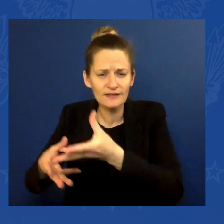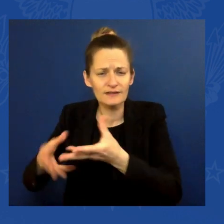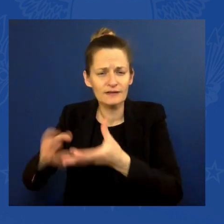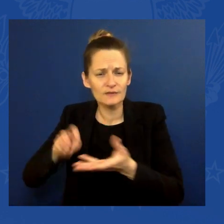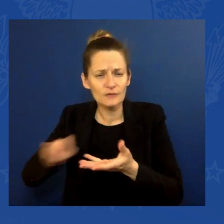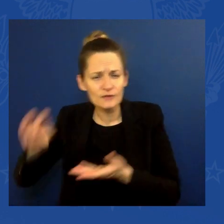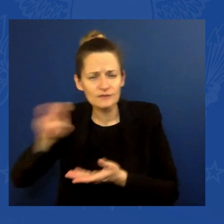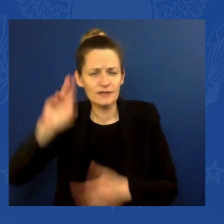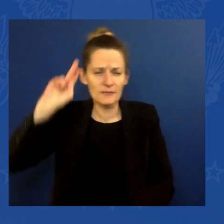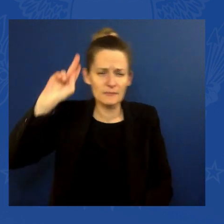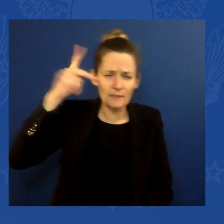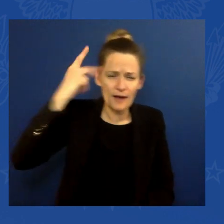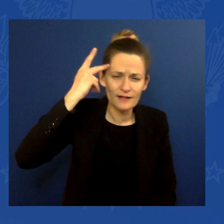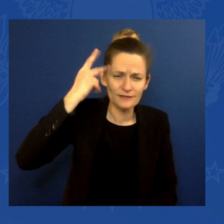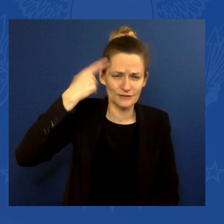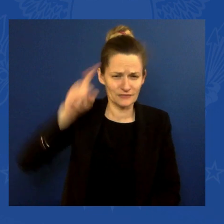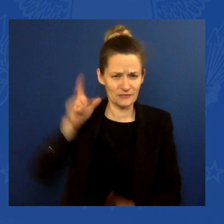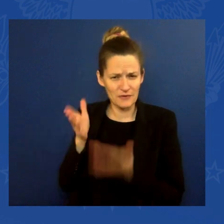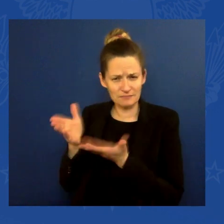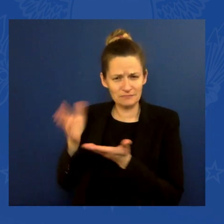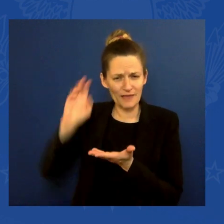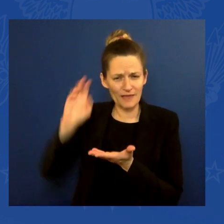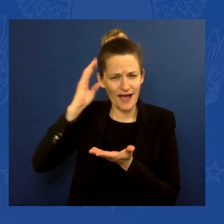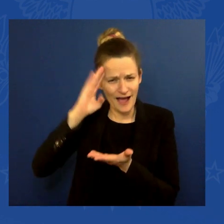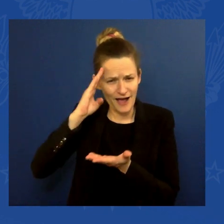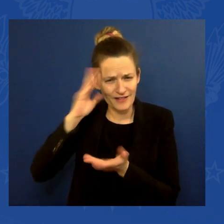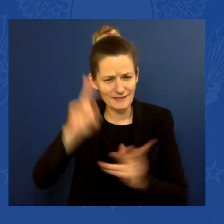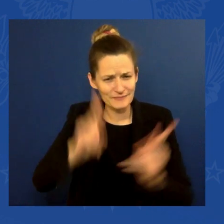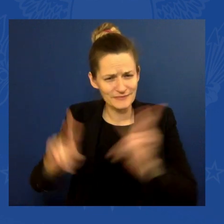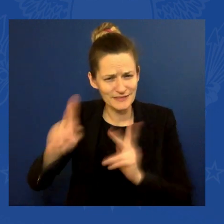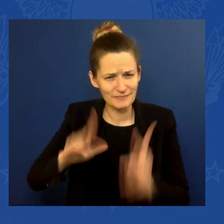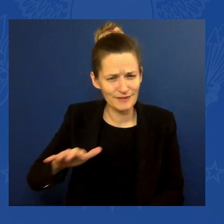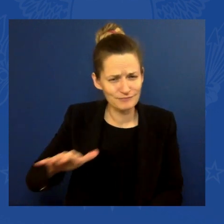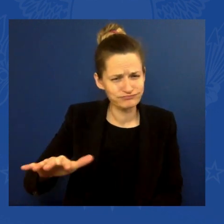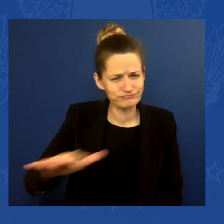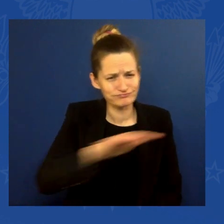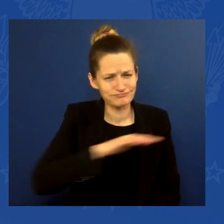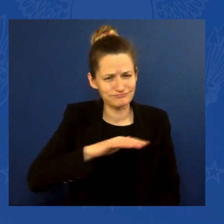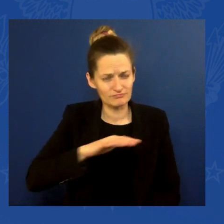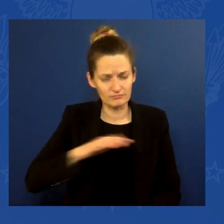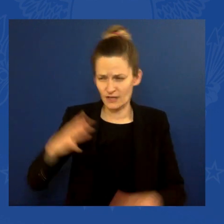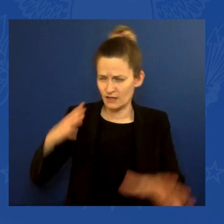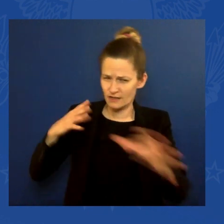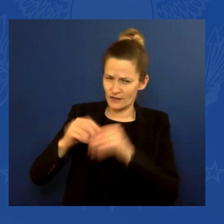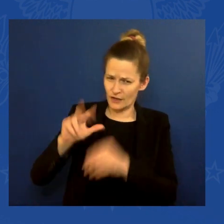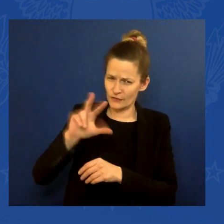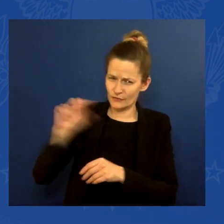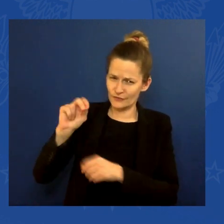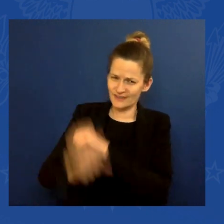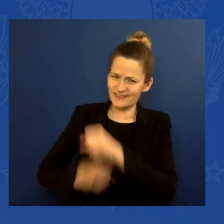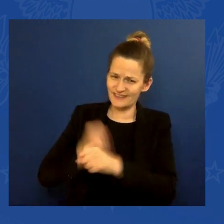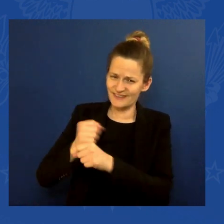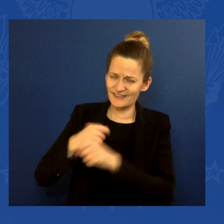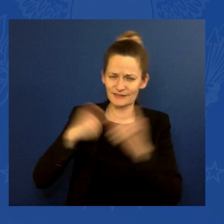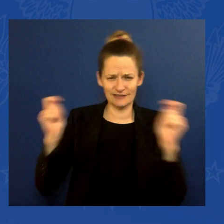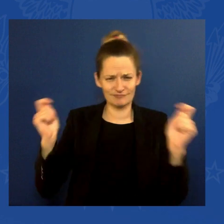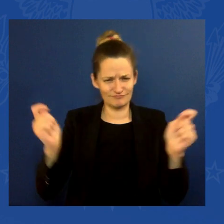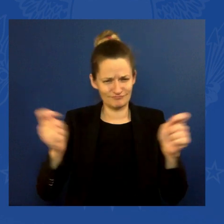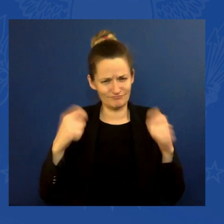those three decades of philanthropy for Ireland, we are beyond honored to be joined by one of Ireland's greatest friends.